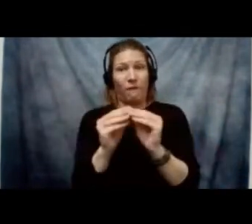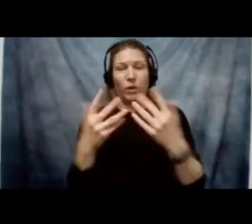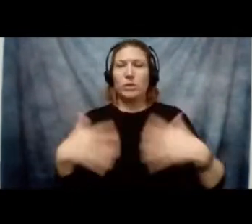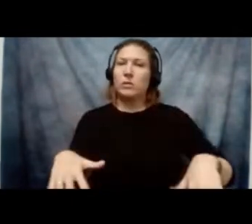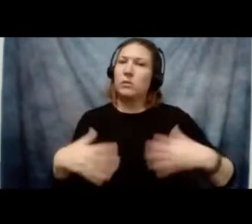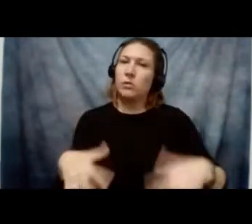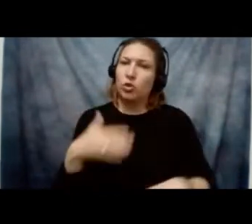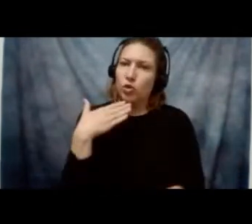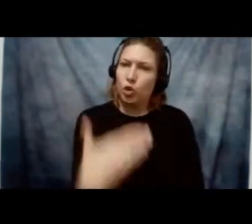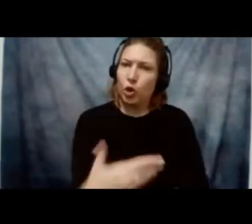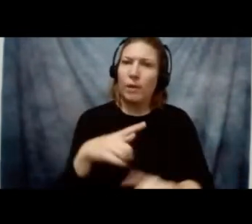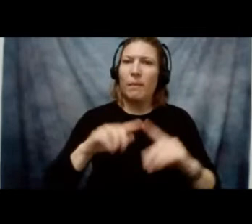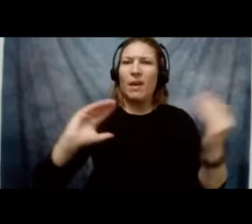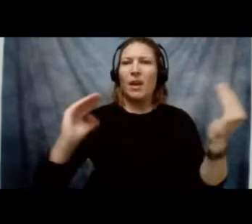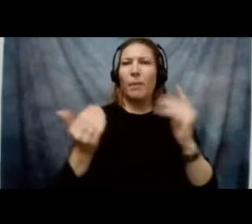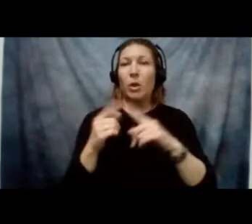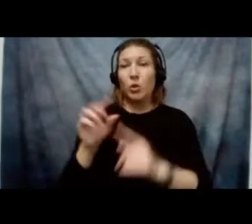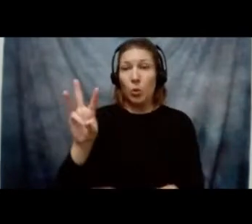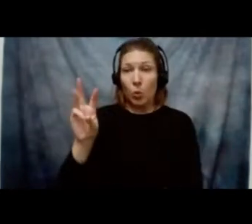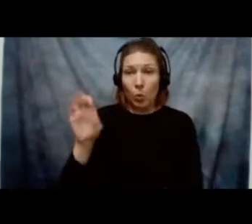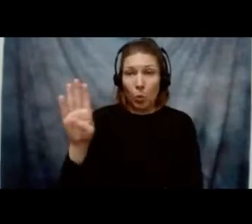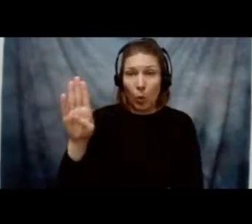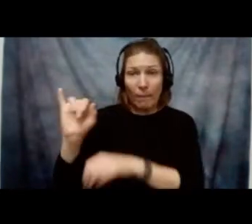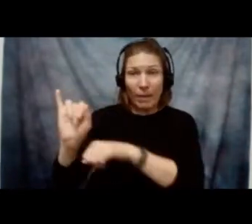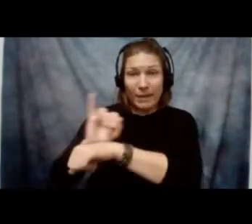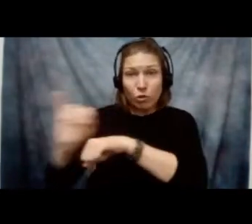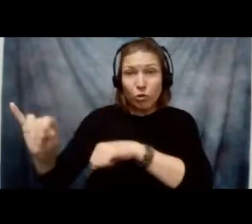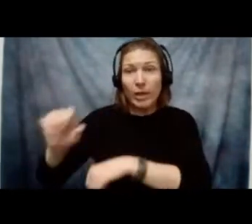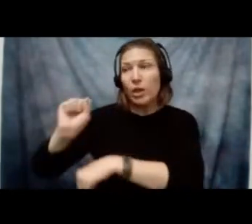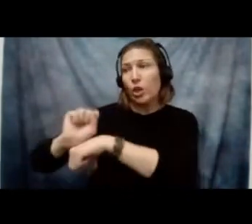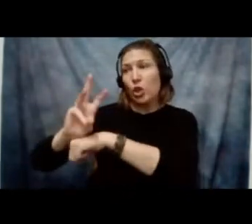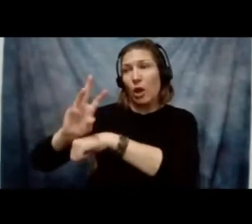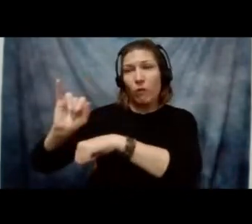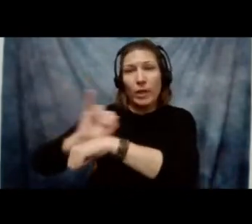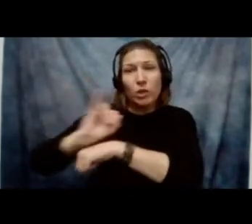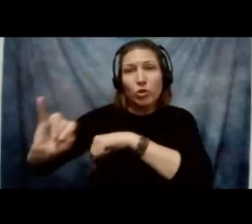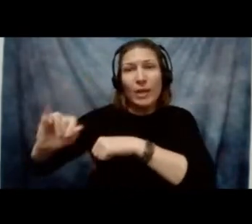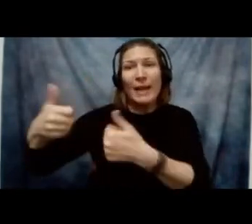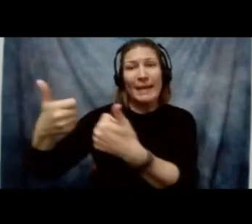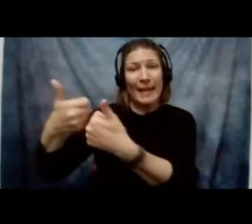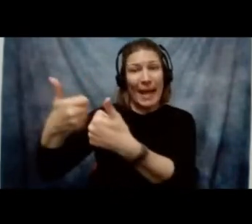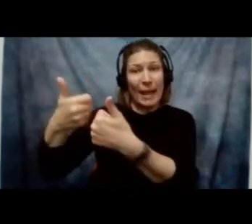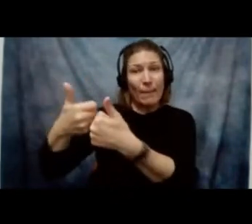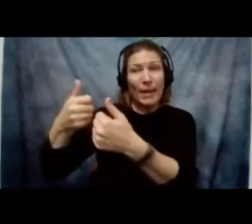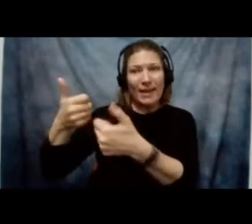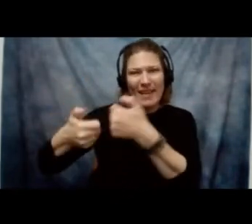industry especially we're doing a really terrible job we need to do better um and so i encourage